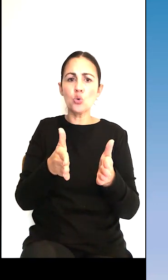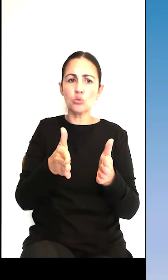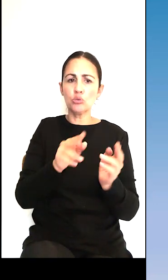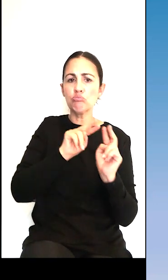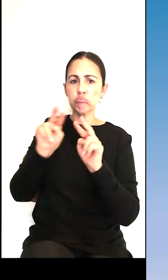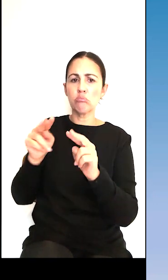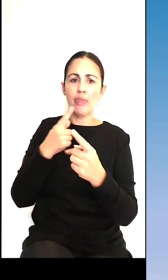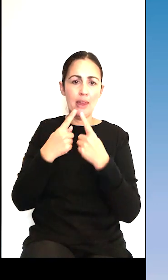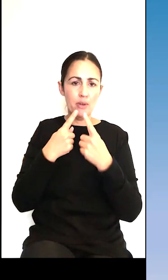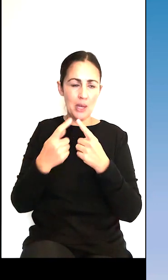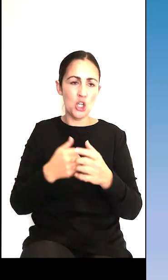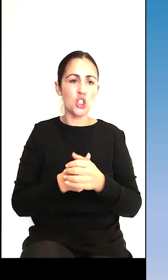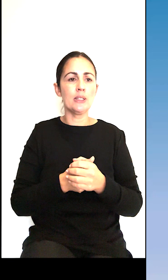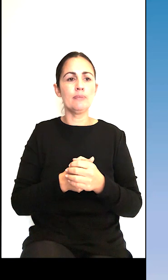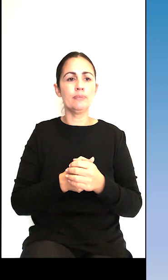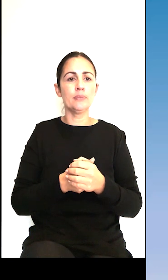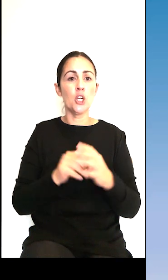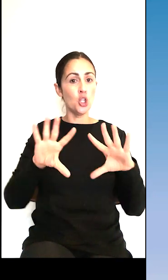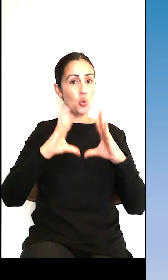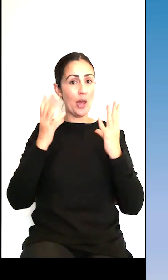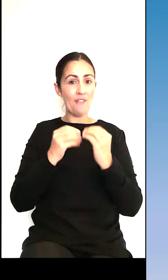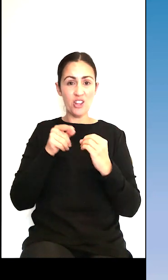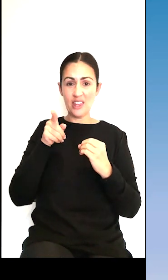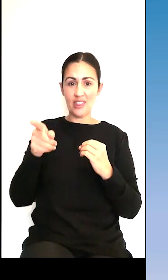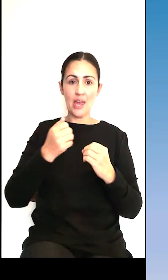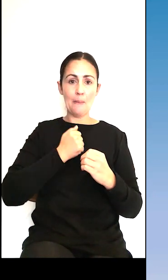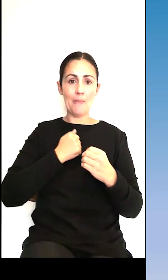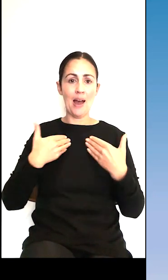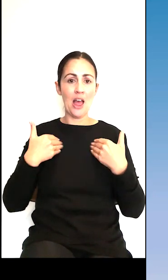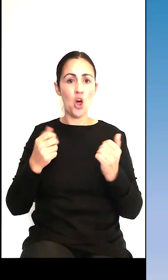So it means that information in their My Health Record can be accessible